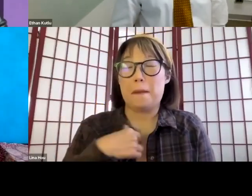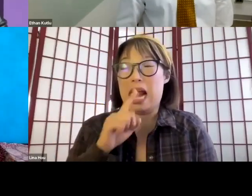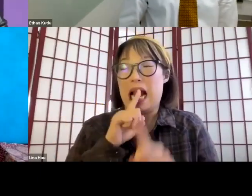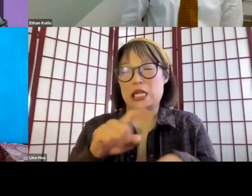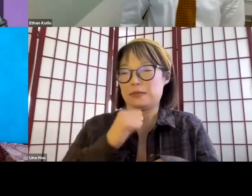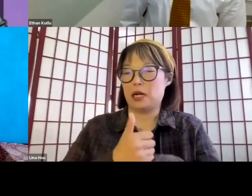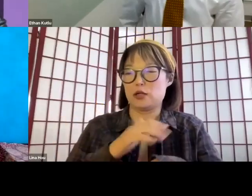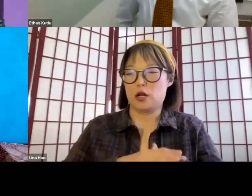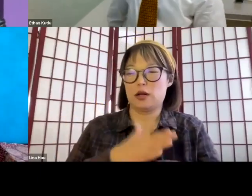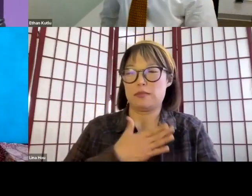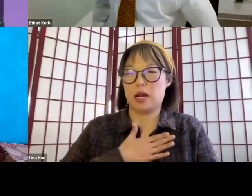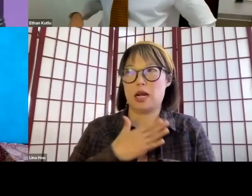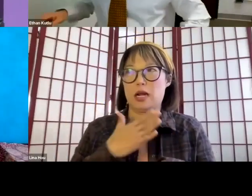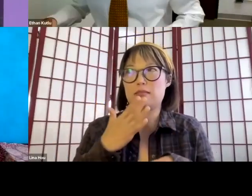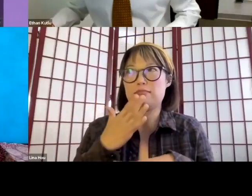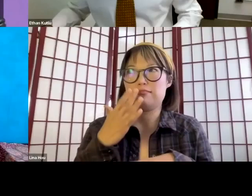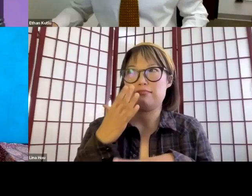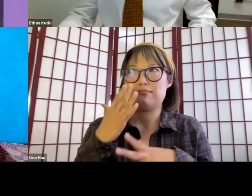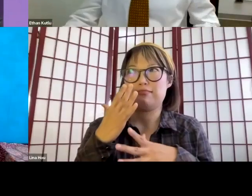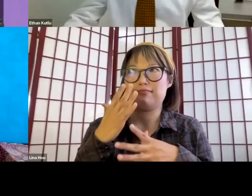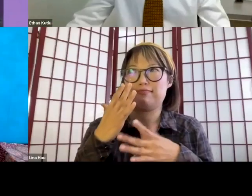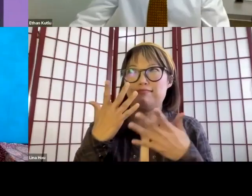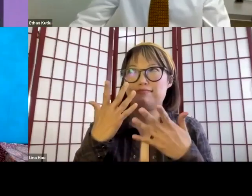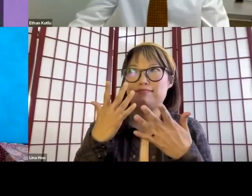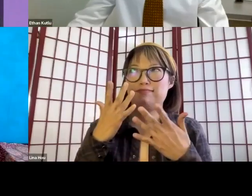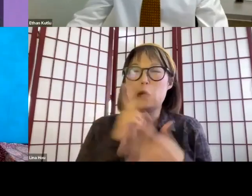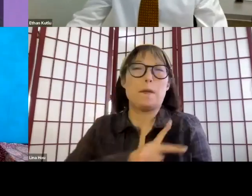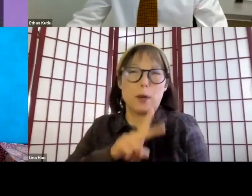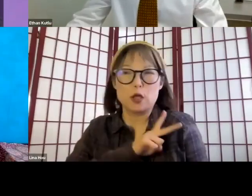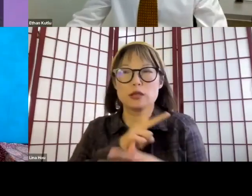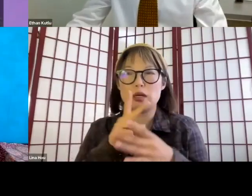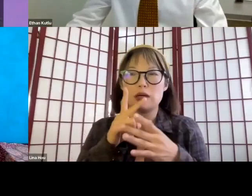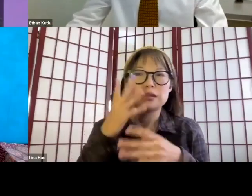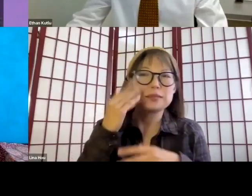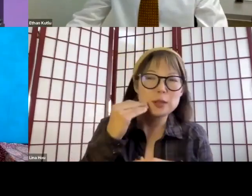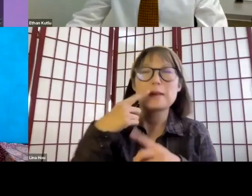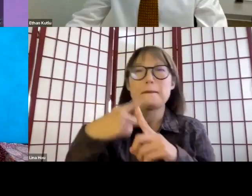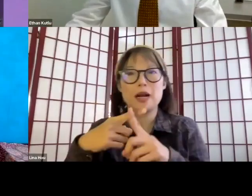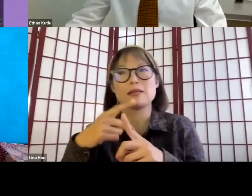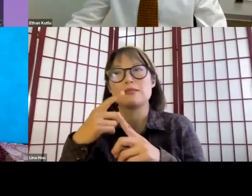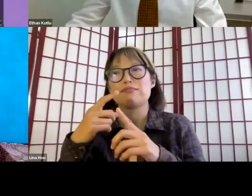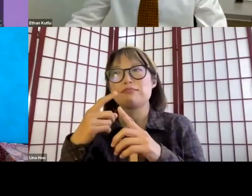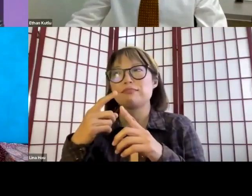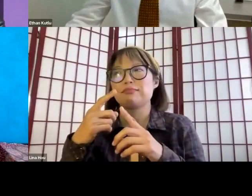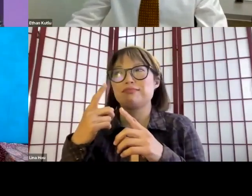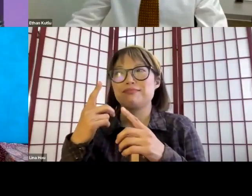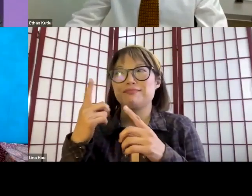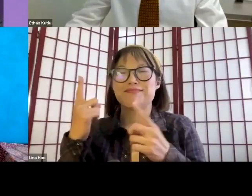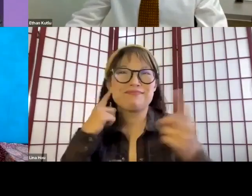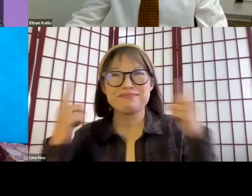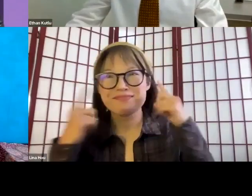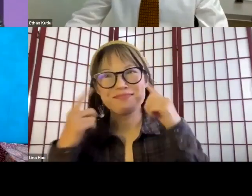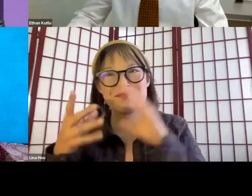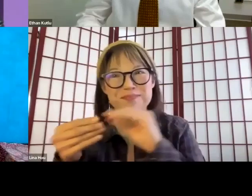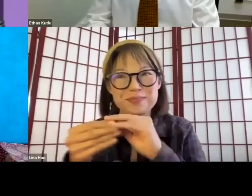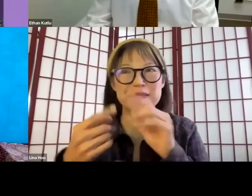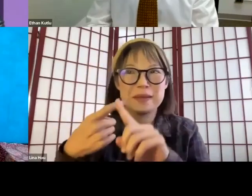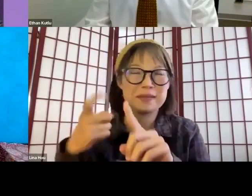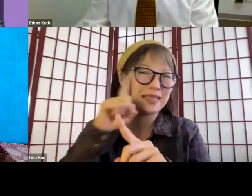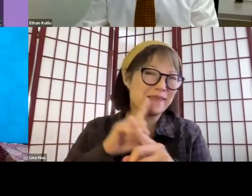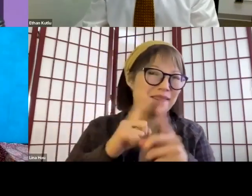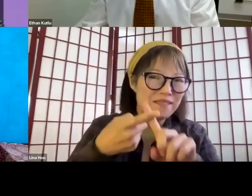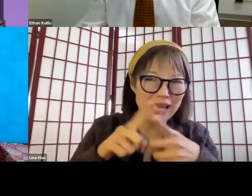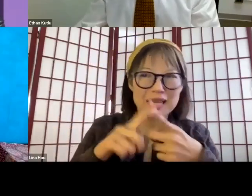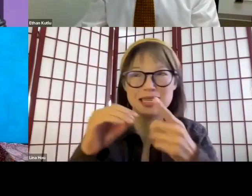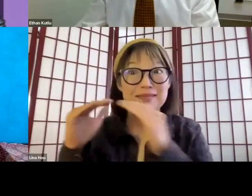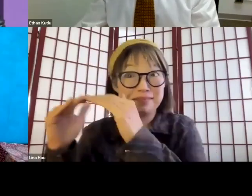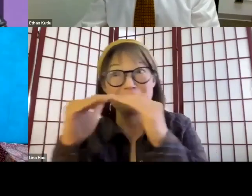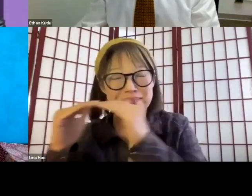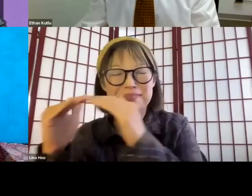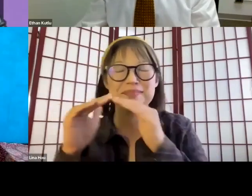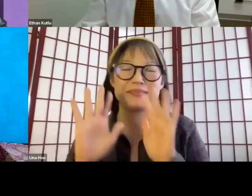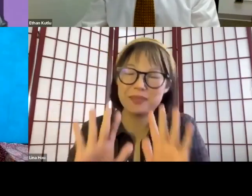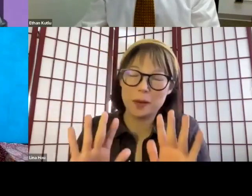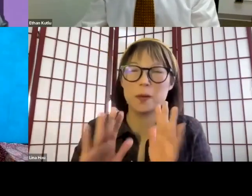My answer is based on my personal experience and what I've heard from other deaf friends and colleagues.